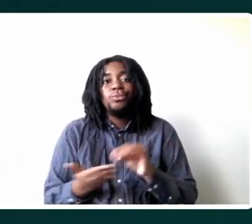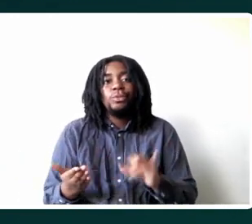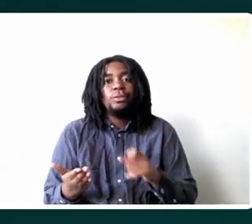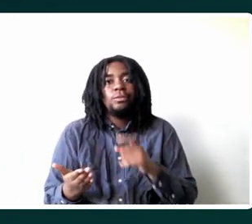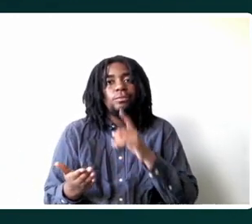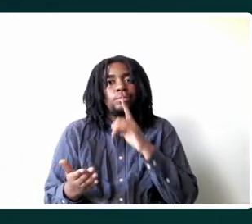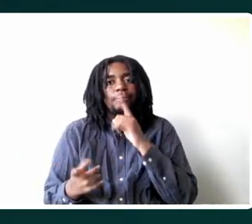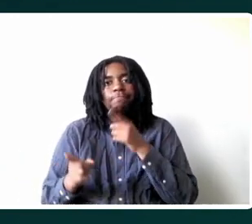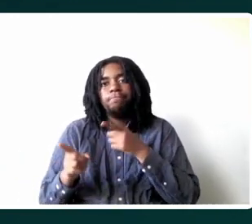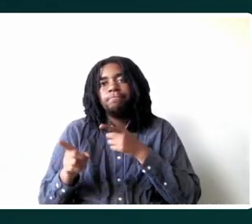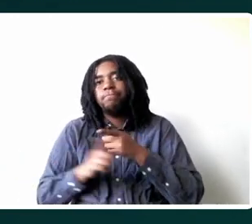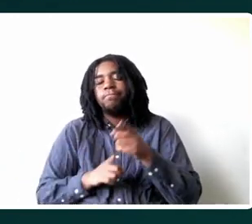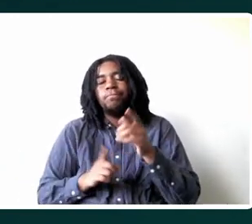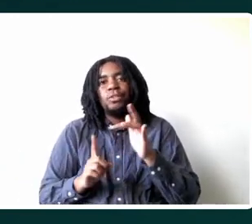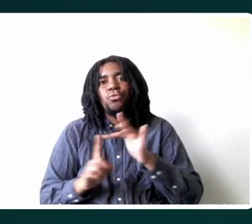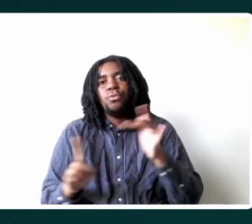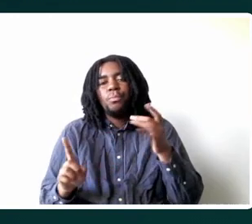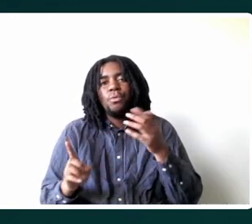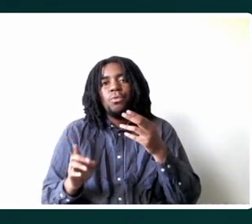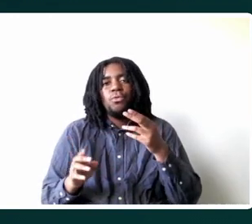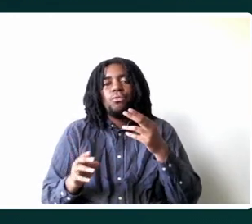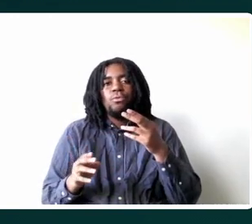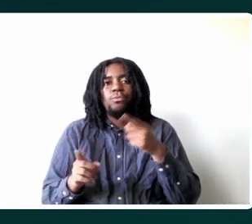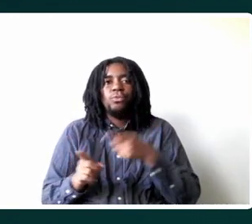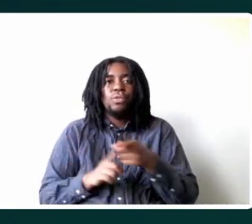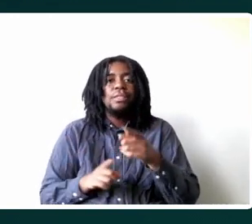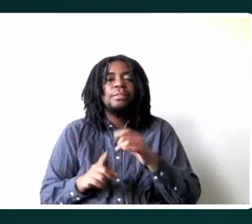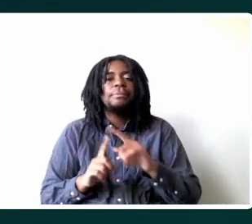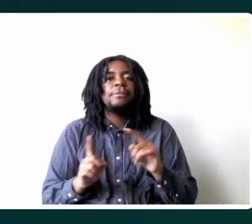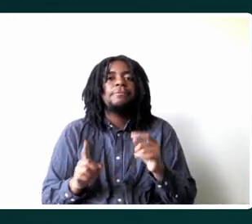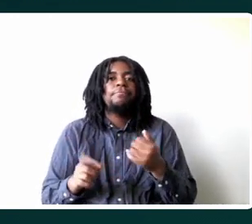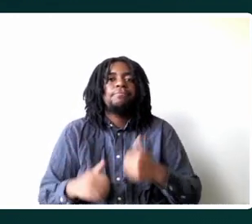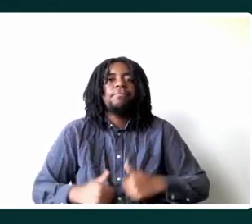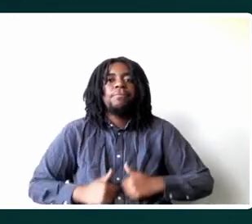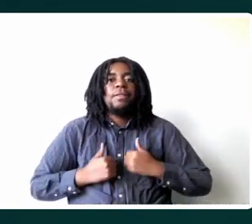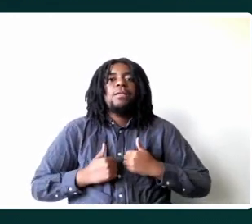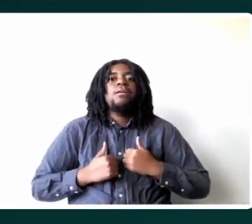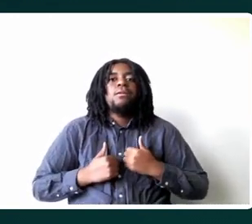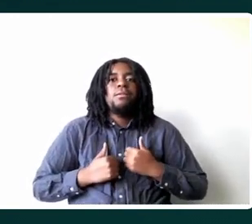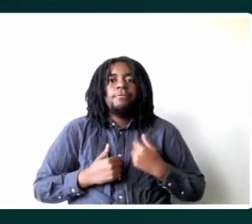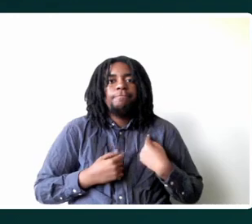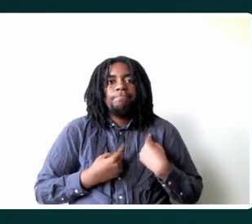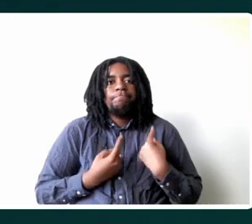but also lifetimes of -- you know, a lifetime of dedication to arts education.